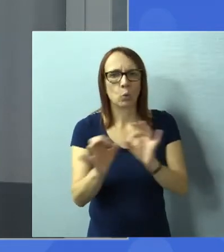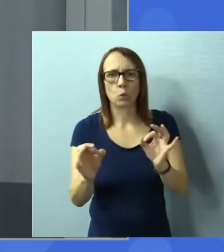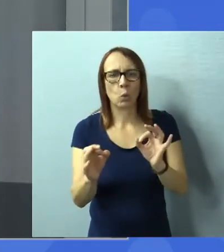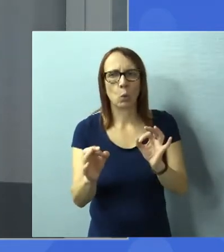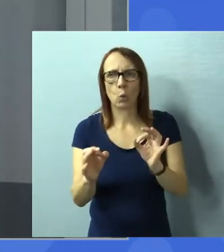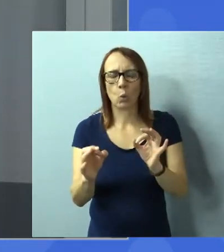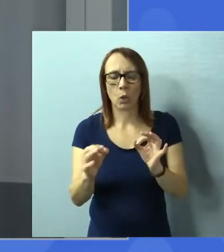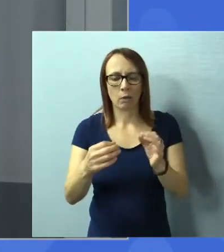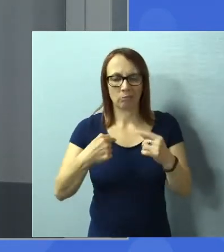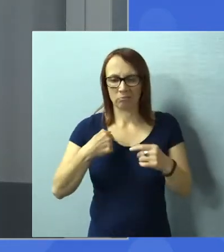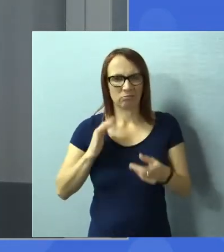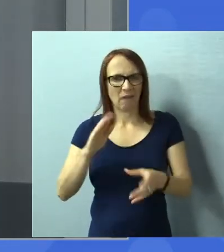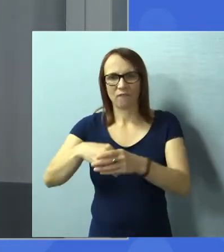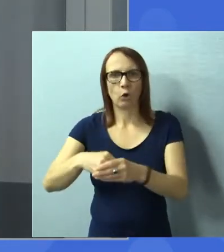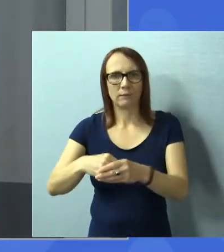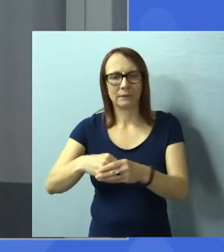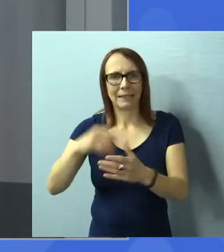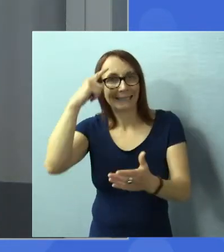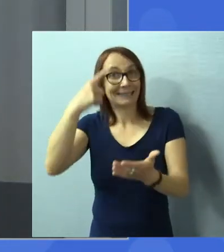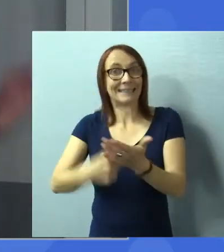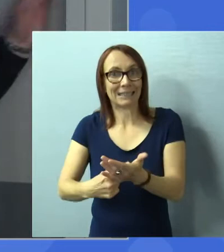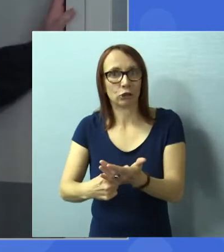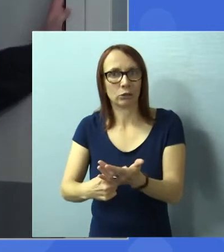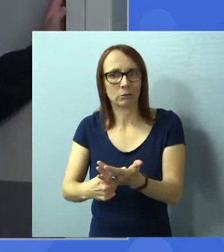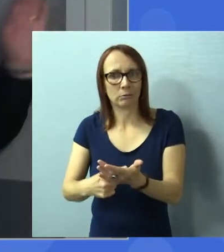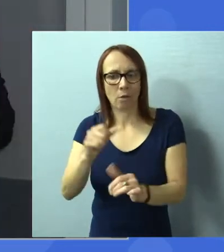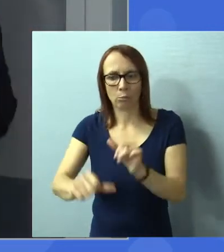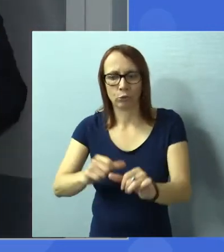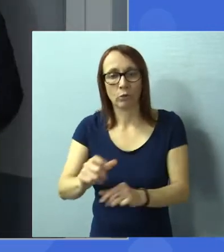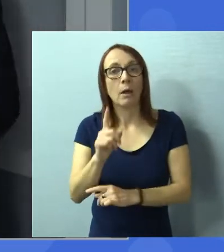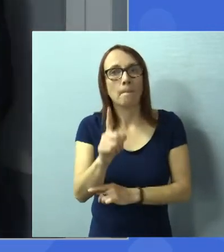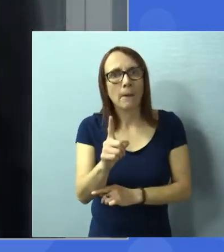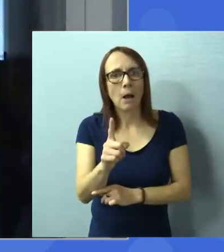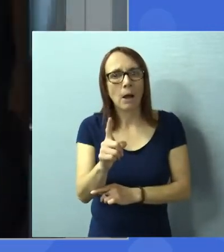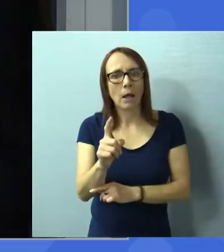processes but we will be subject to EU rules until the end of December we well